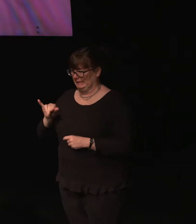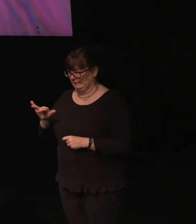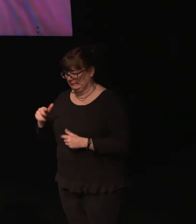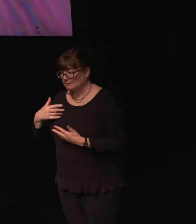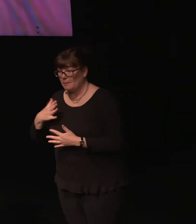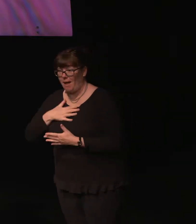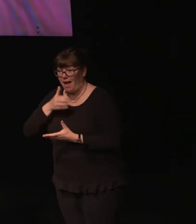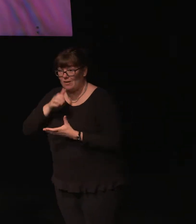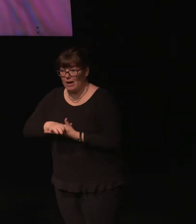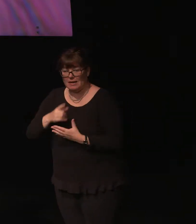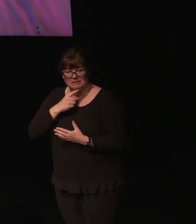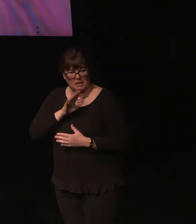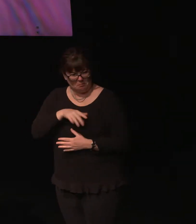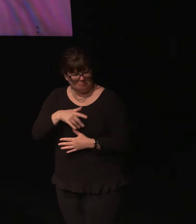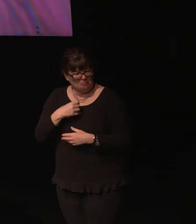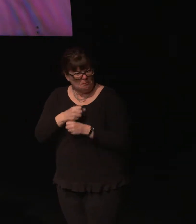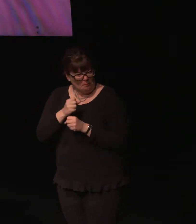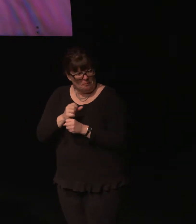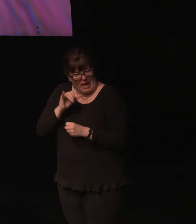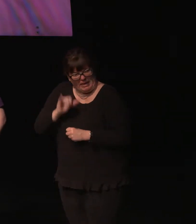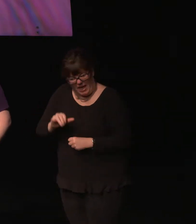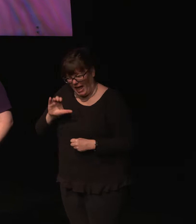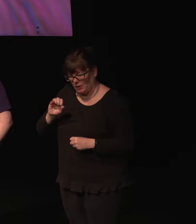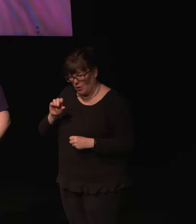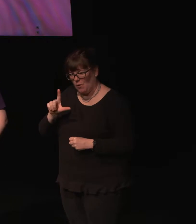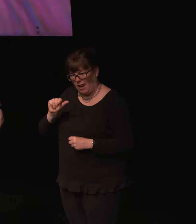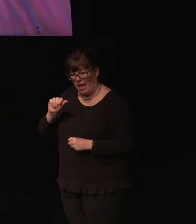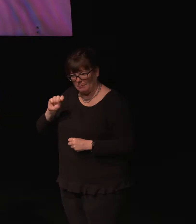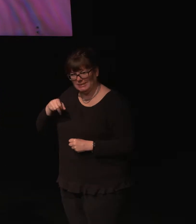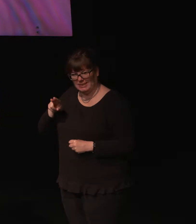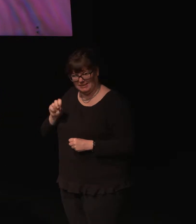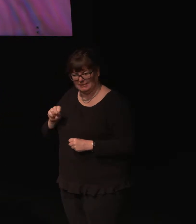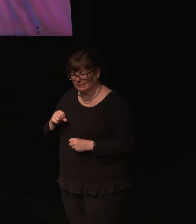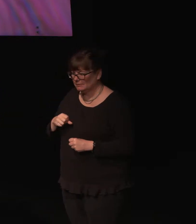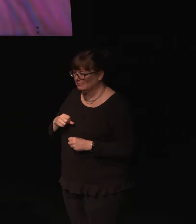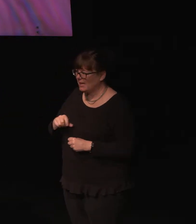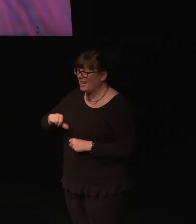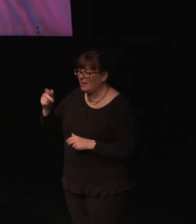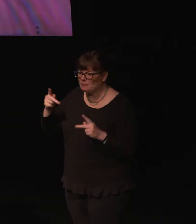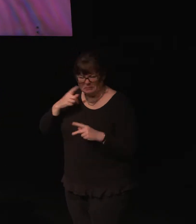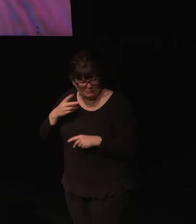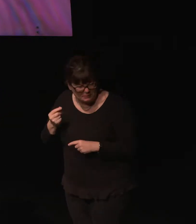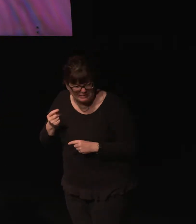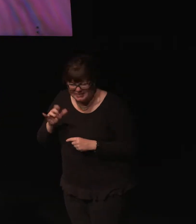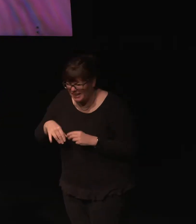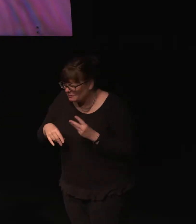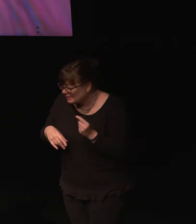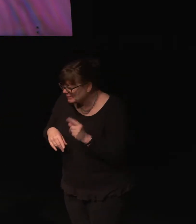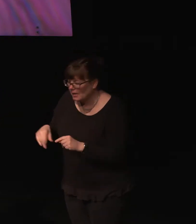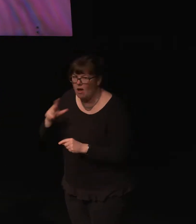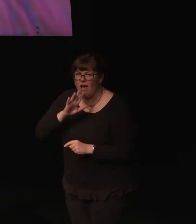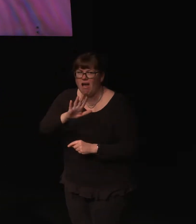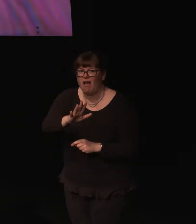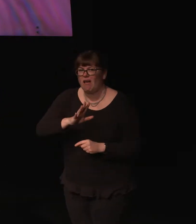The rest of the team was like, "Collapsus? What is this Collapsus thing?" And she told them that it was something special.